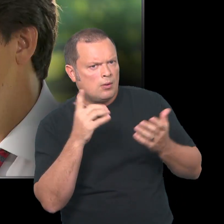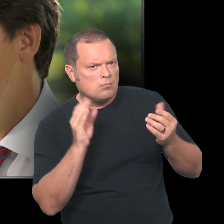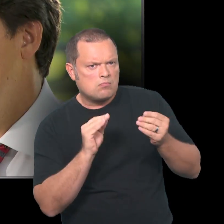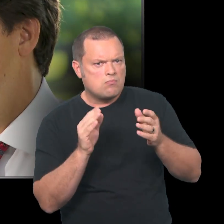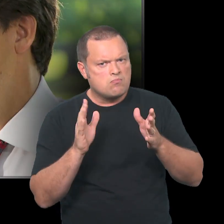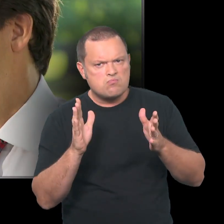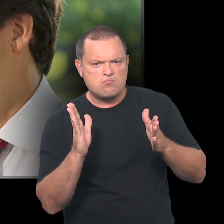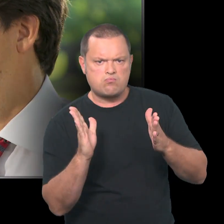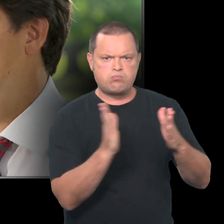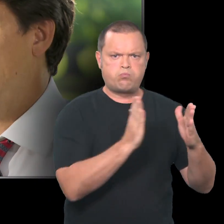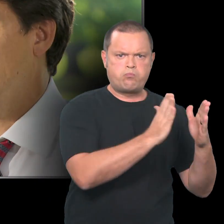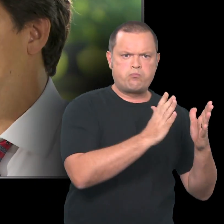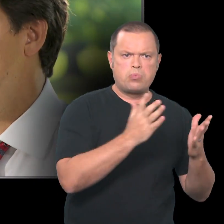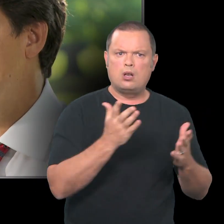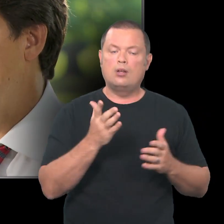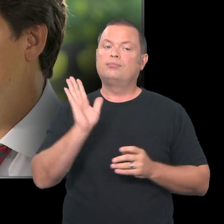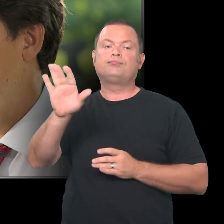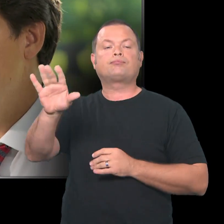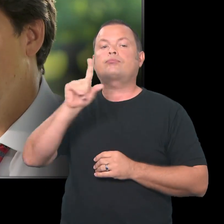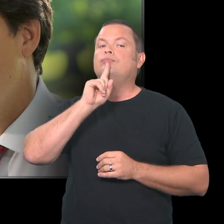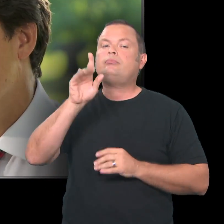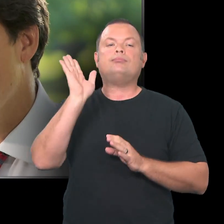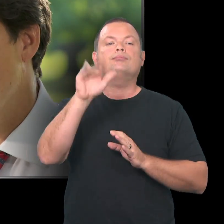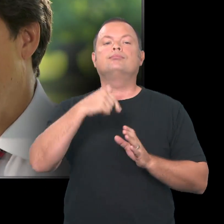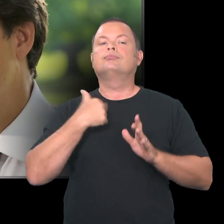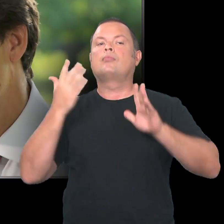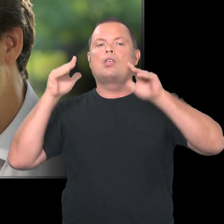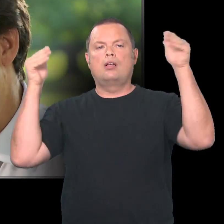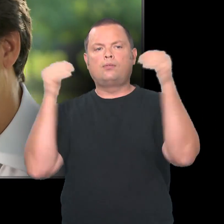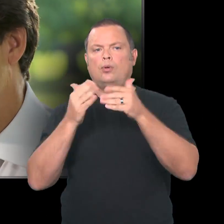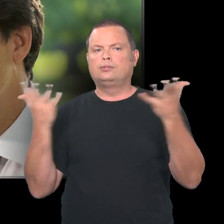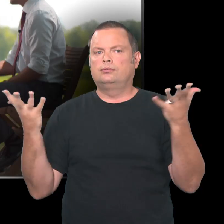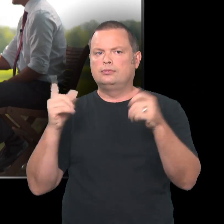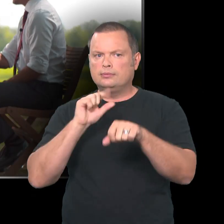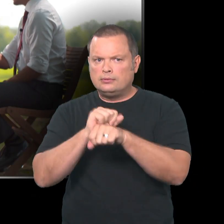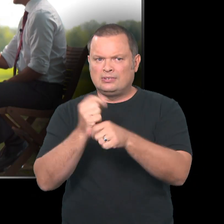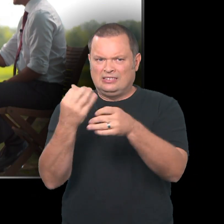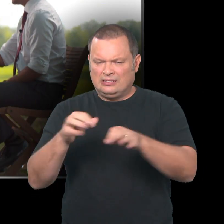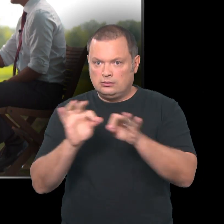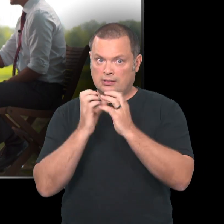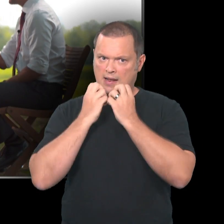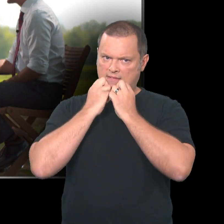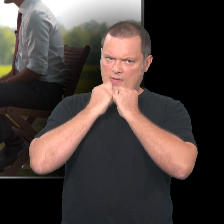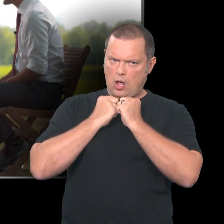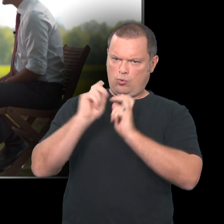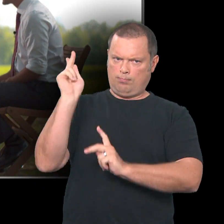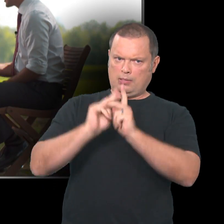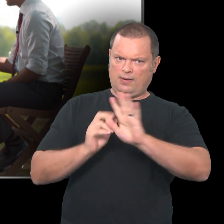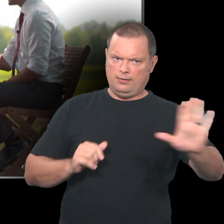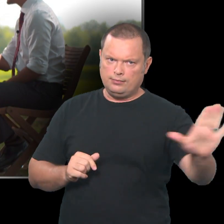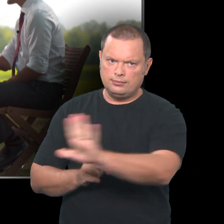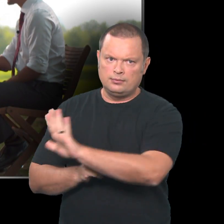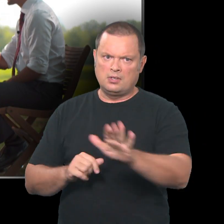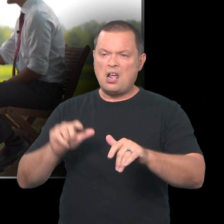Here, there's been a role reversal, or there appears to be one. You know what, I'm focused on what actually matters.